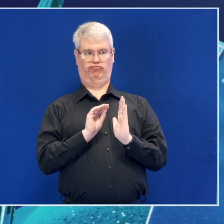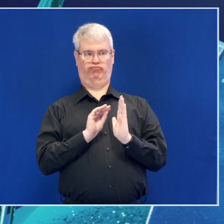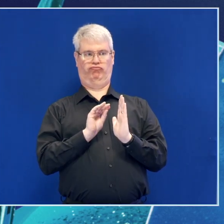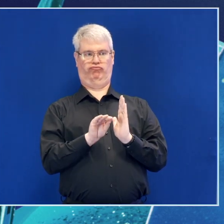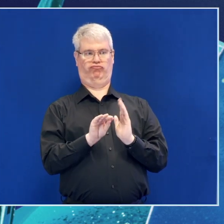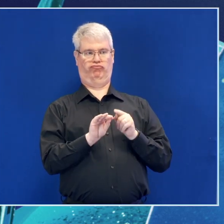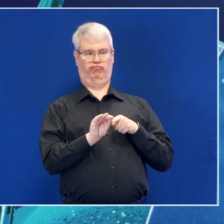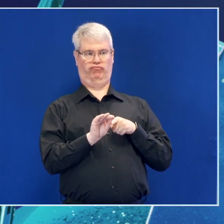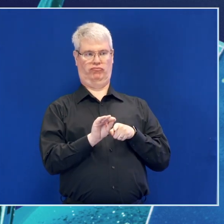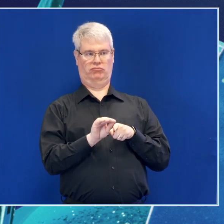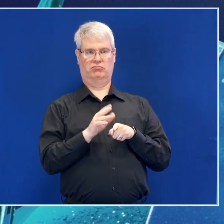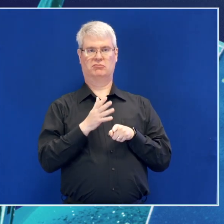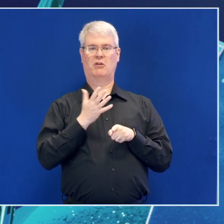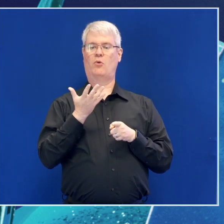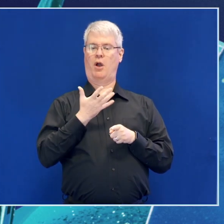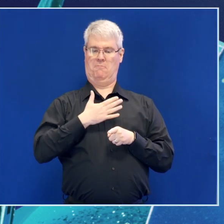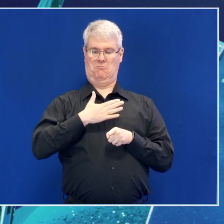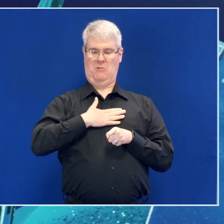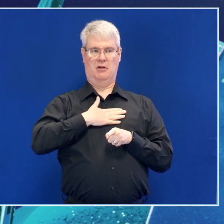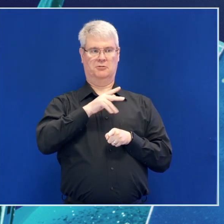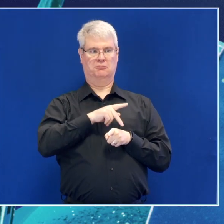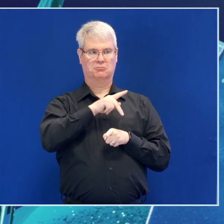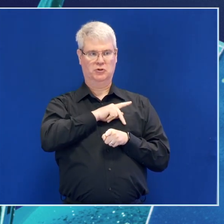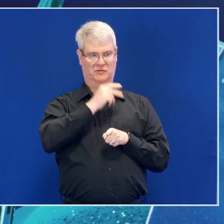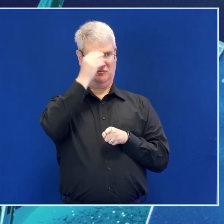or infer sensitive information.